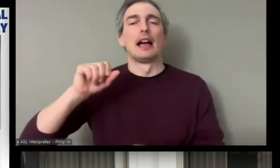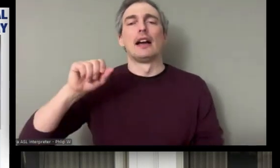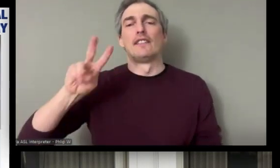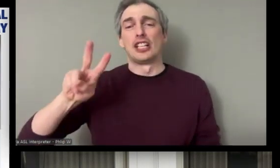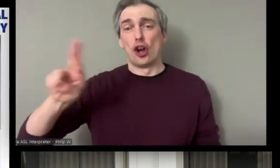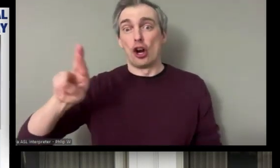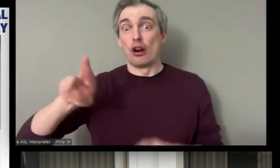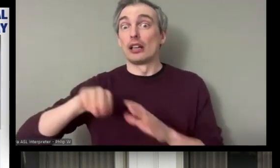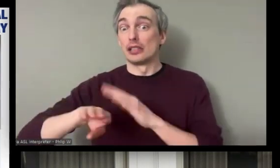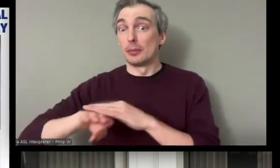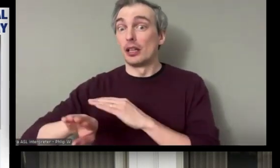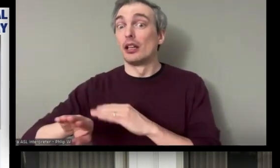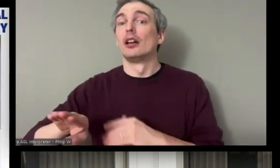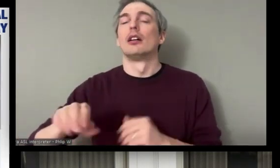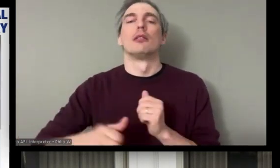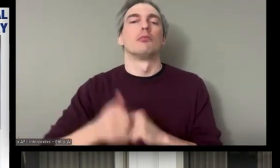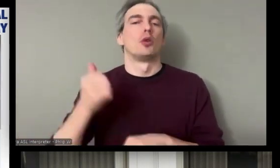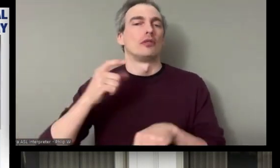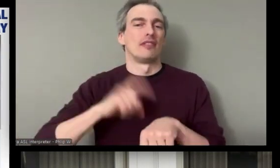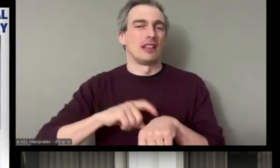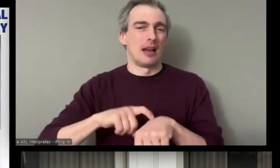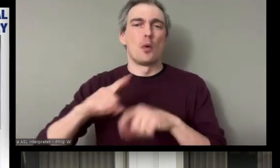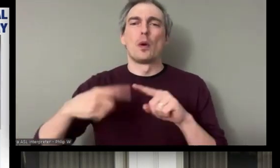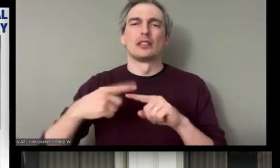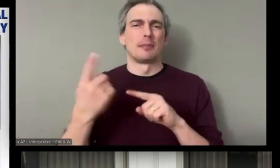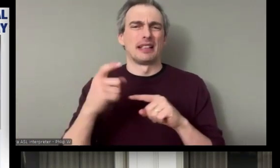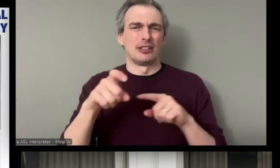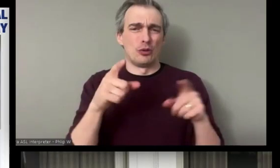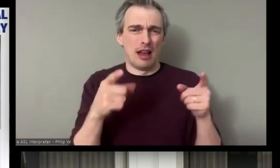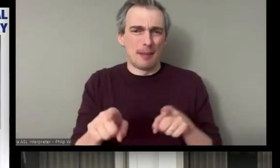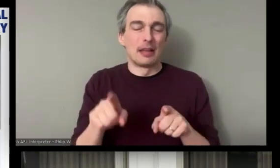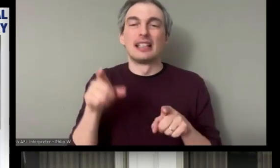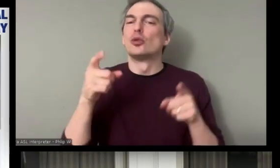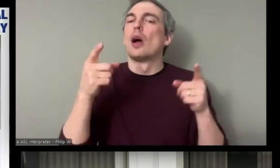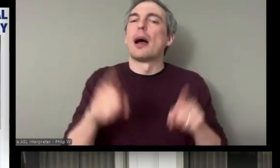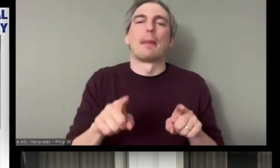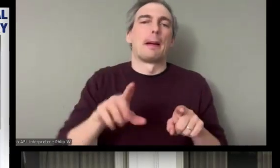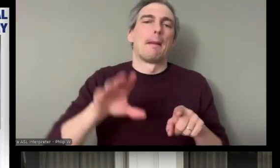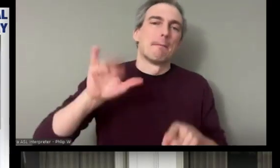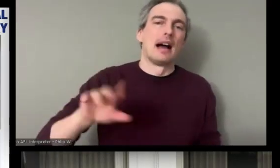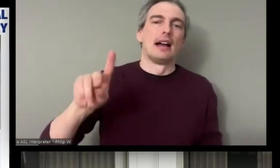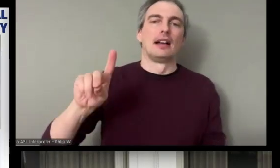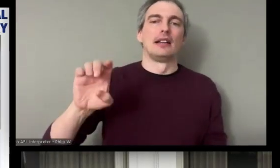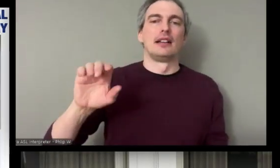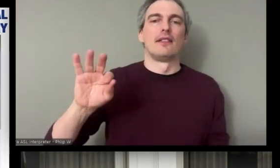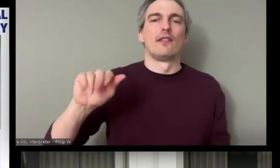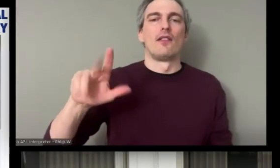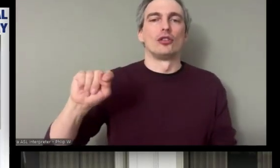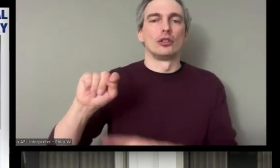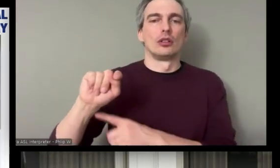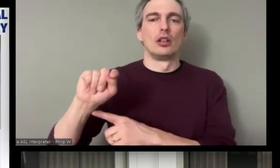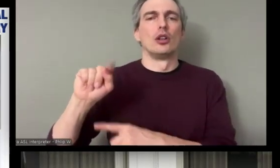time, things need to happen by default. The more that you can build it into... You have to do something else to do the